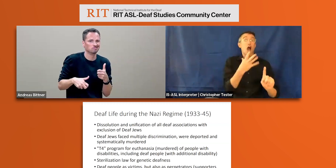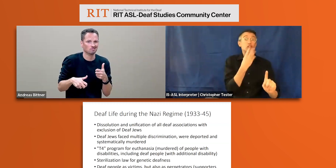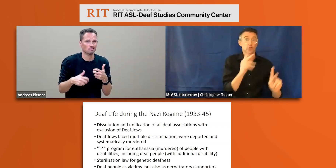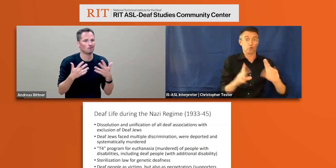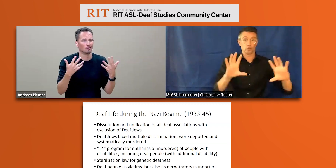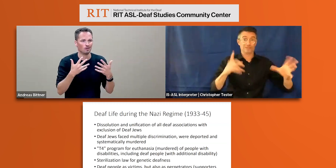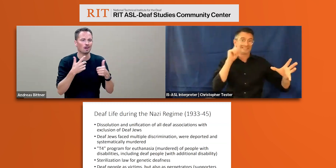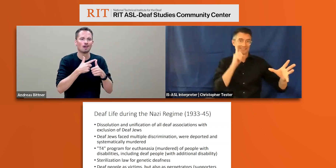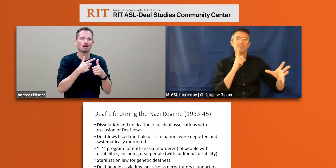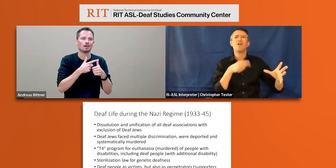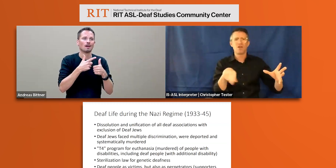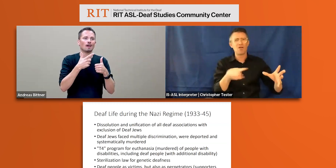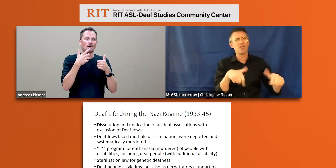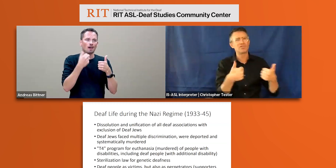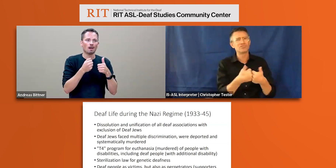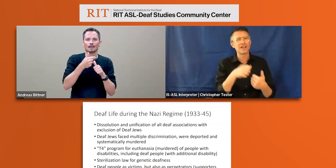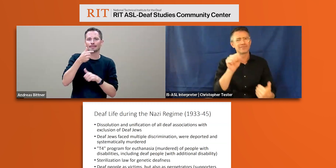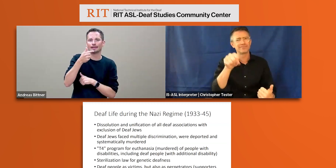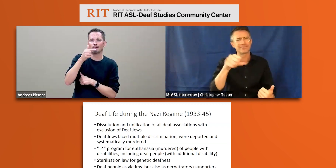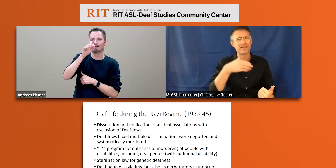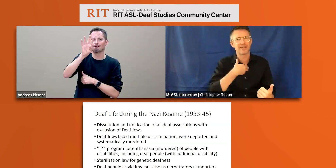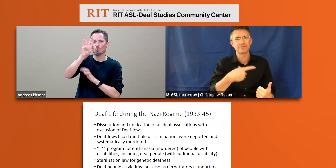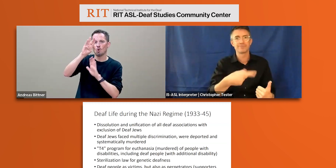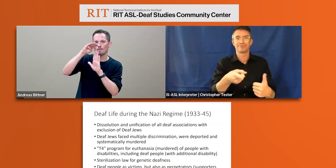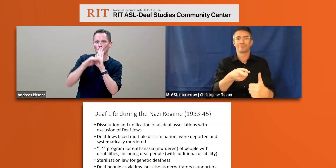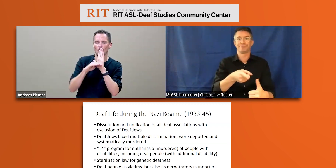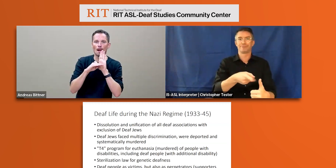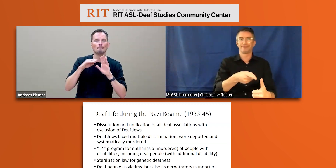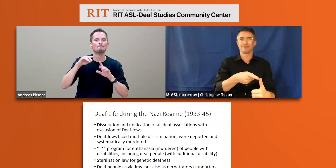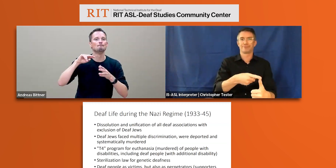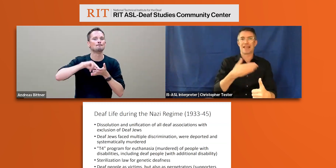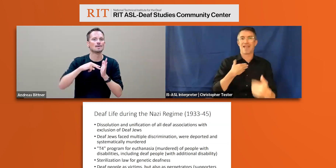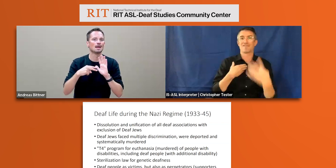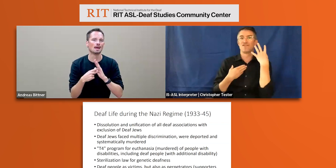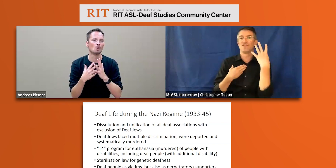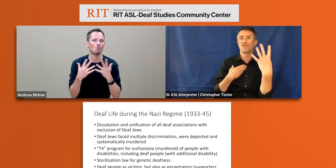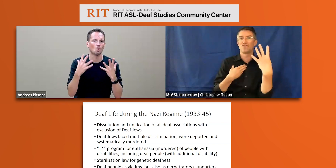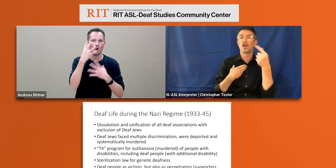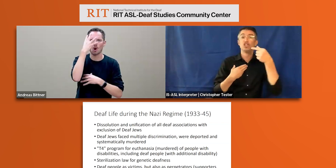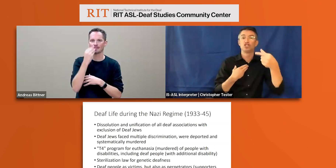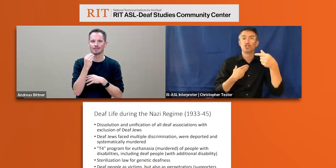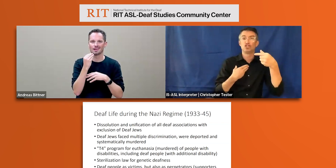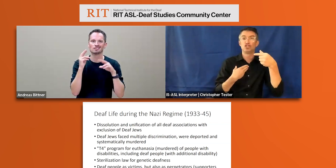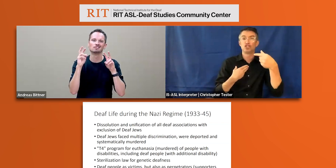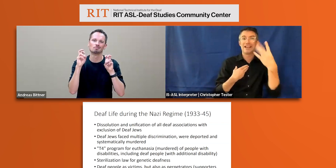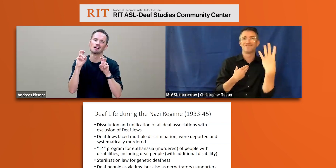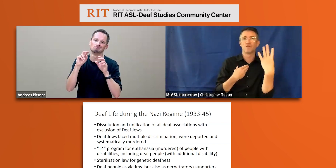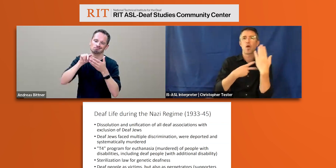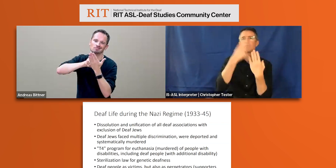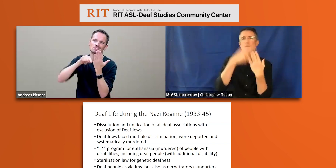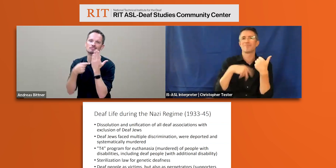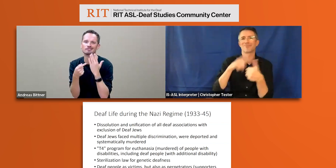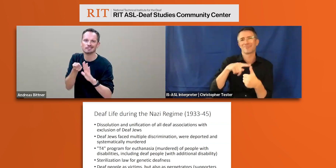So, deaf people who were not Jewish also experienced challenges during that time.